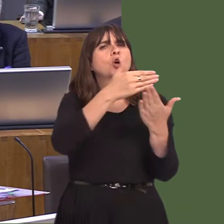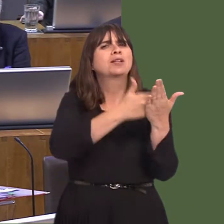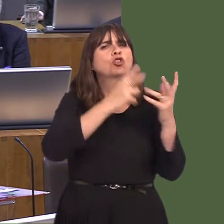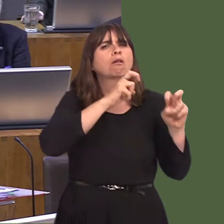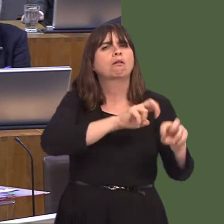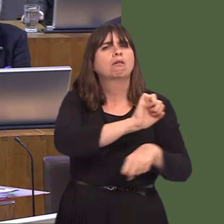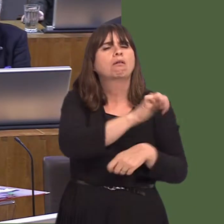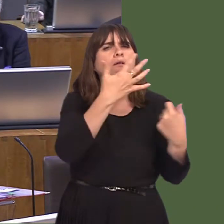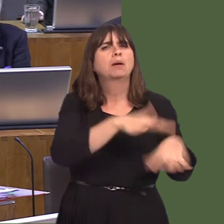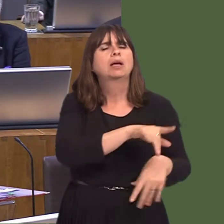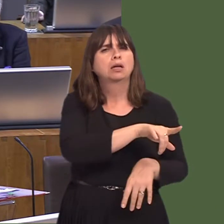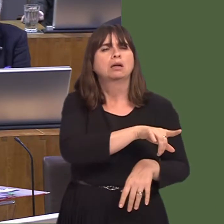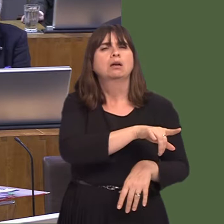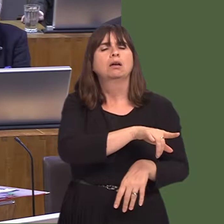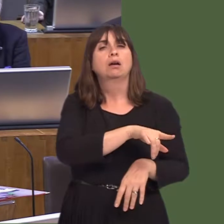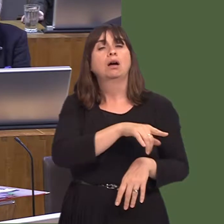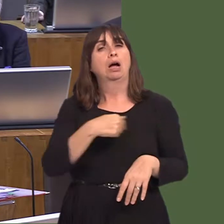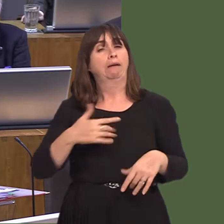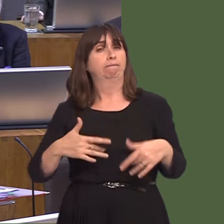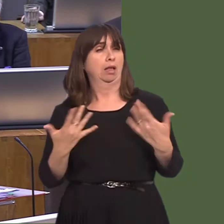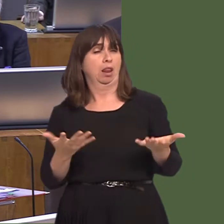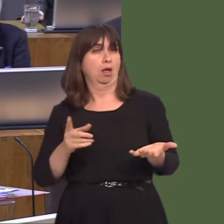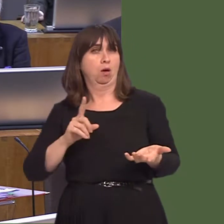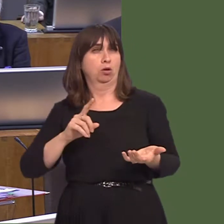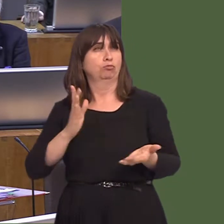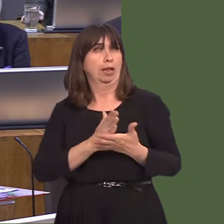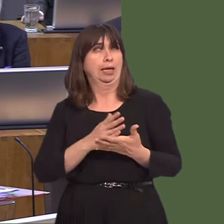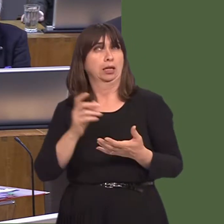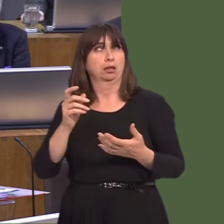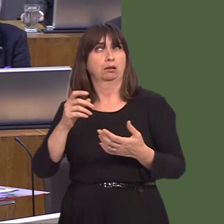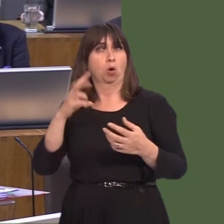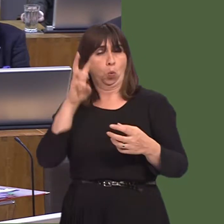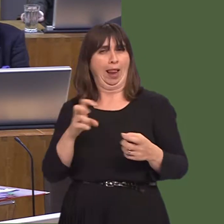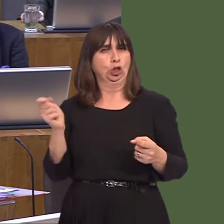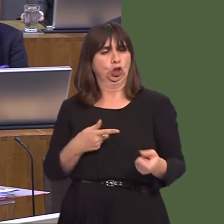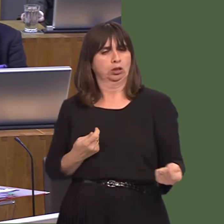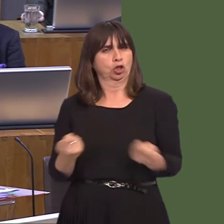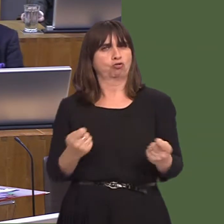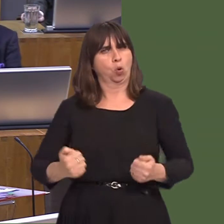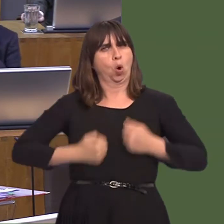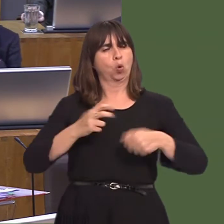I believe it's always been the case that it makes little sense for policing not to be devolved when every other emergency service is. [Interruption.]